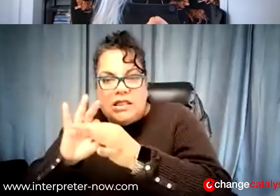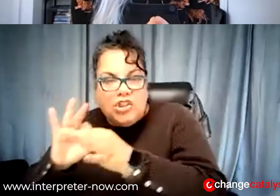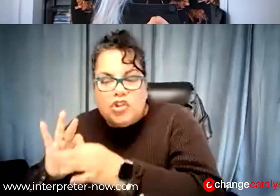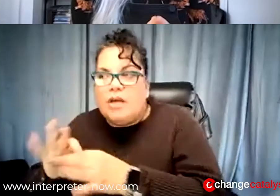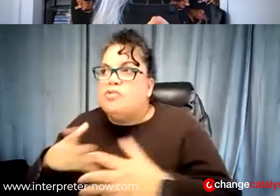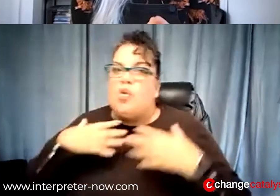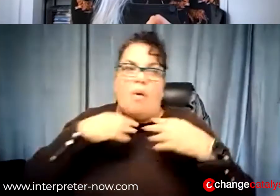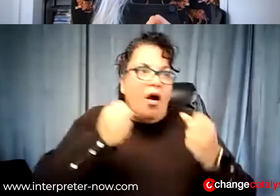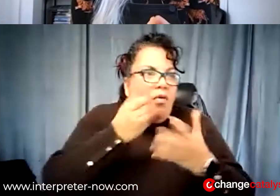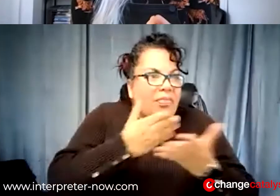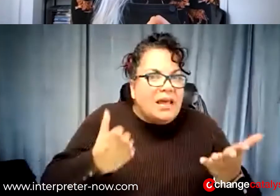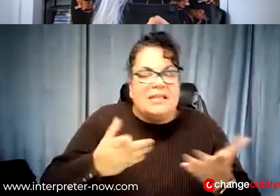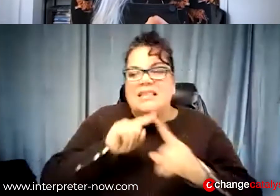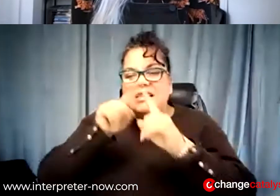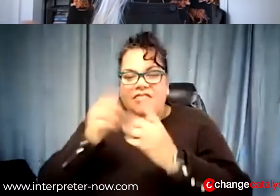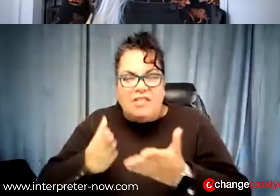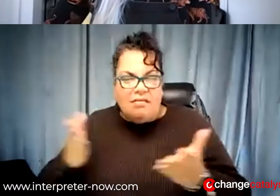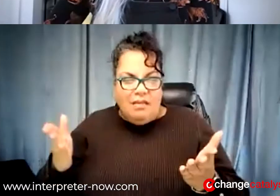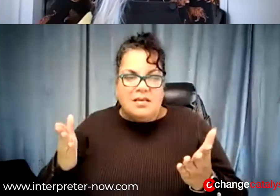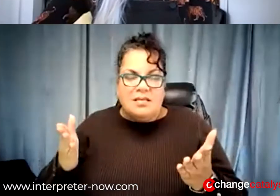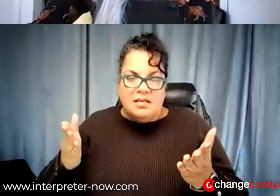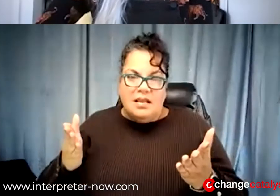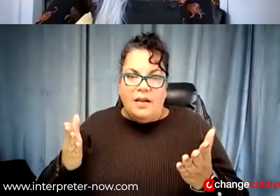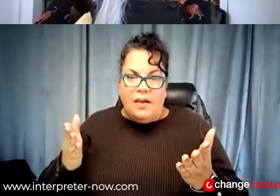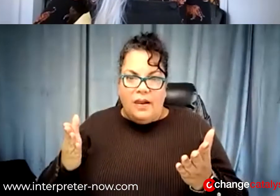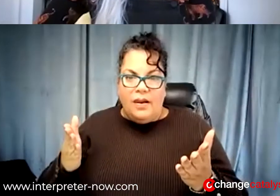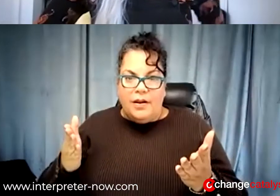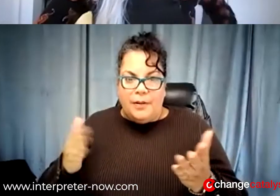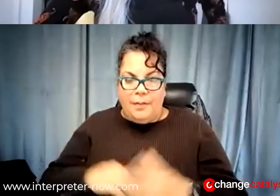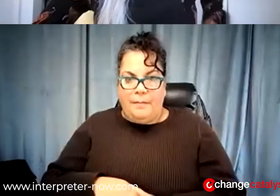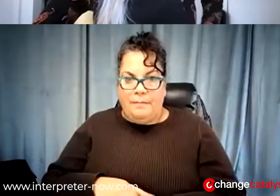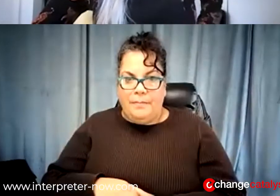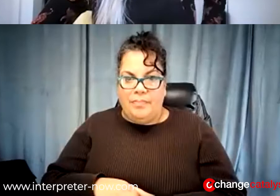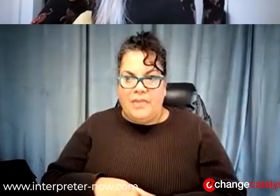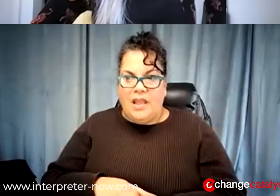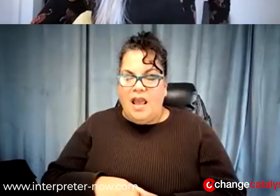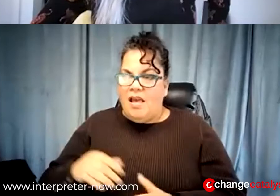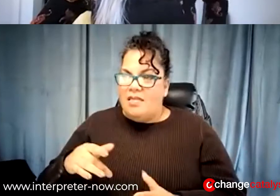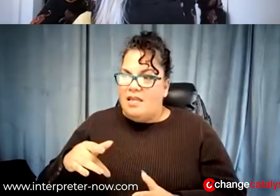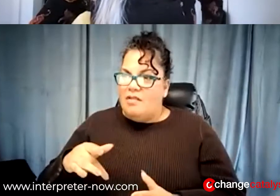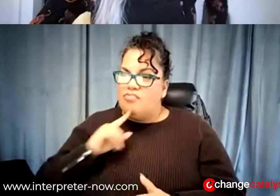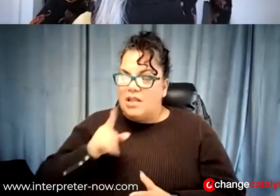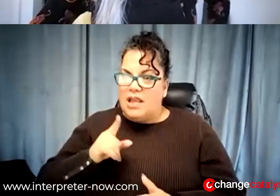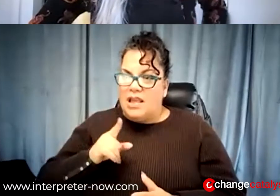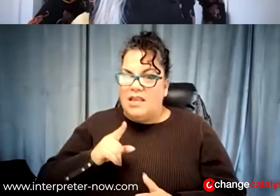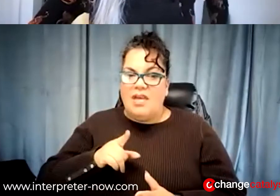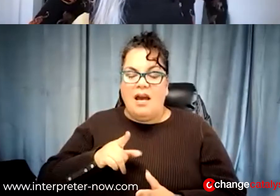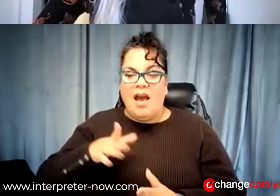All sorts of just the vulnerability that gets shared in some of those help beacons as someone